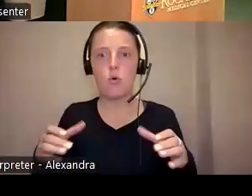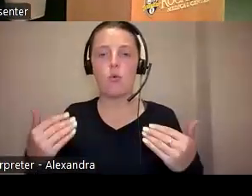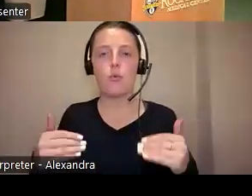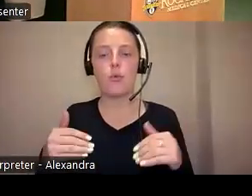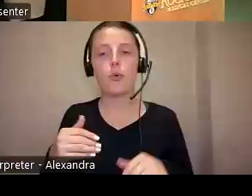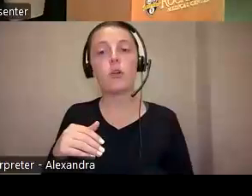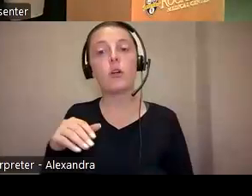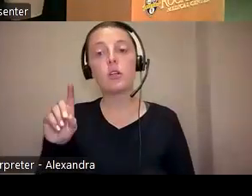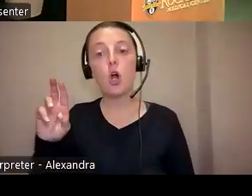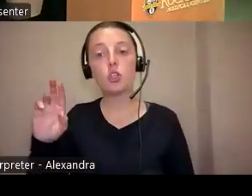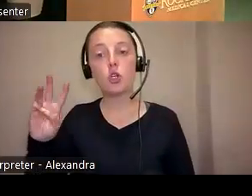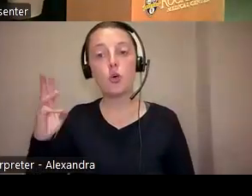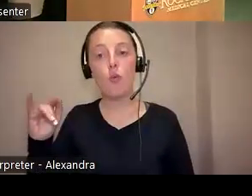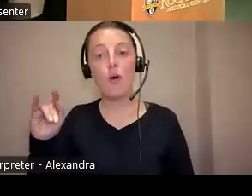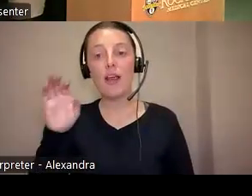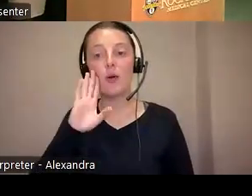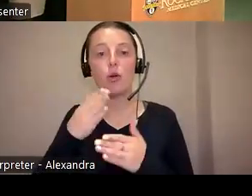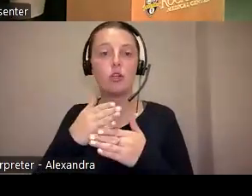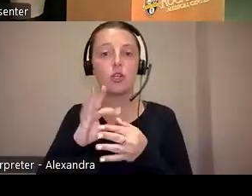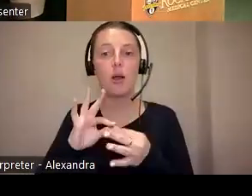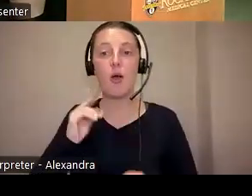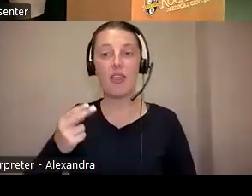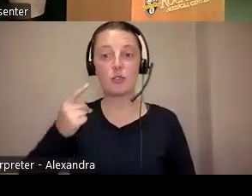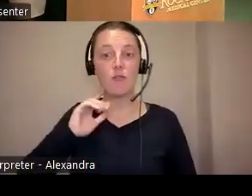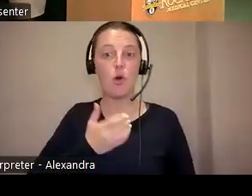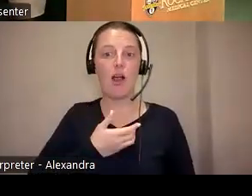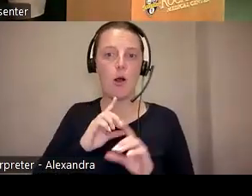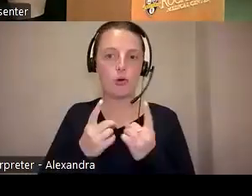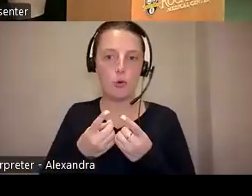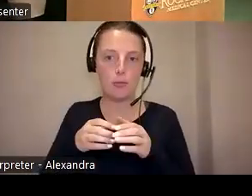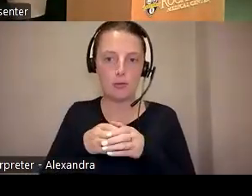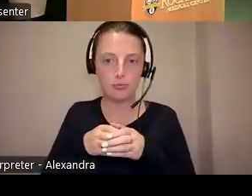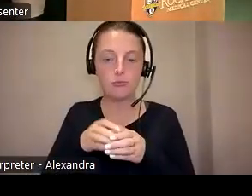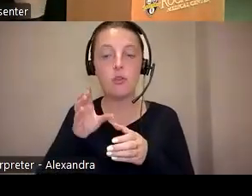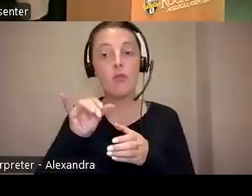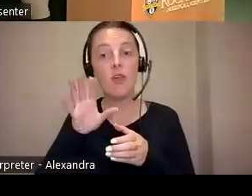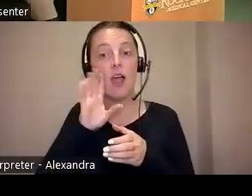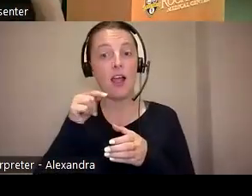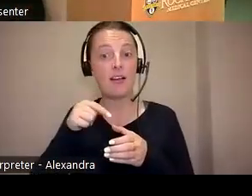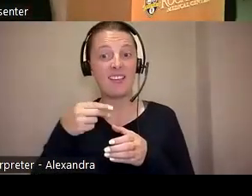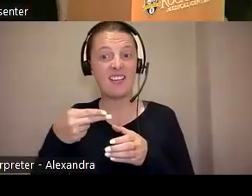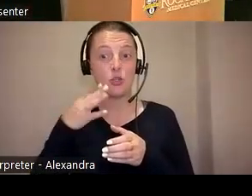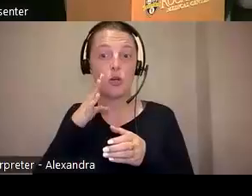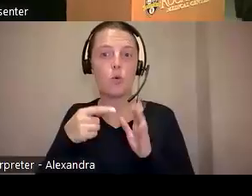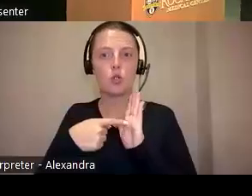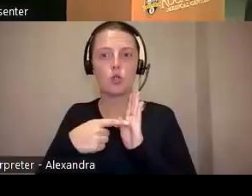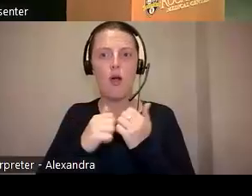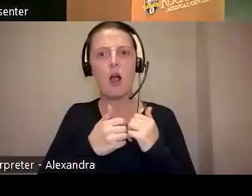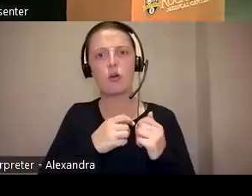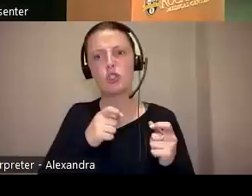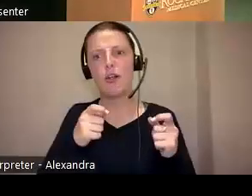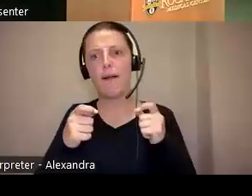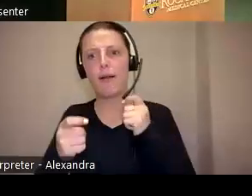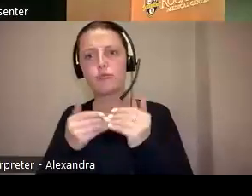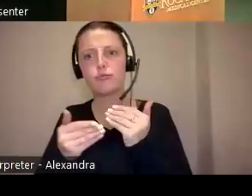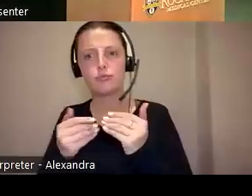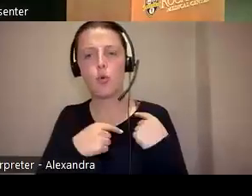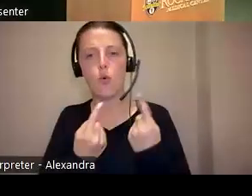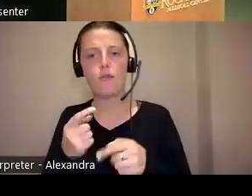about the history of our department and you'll be able to see how that has um transpired over time.